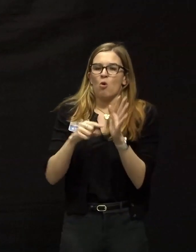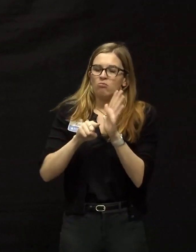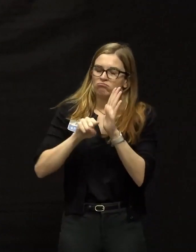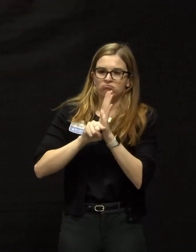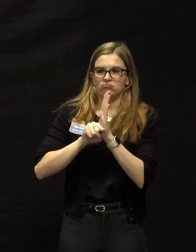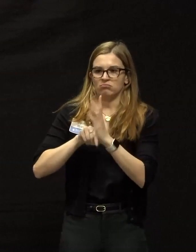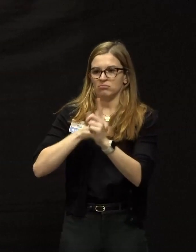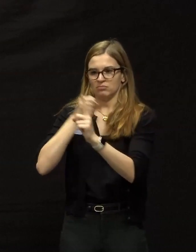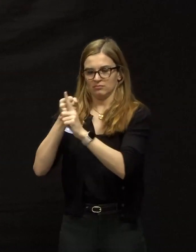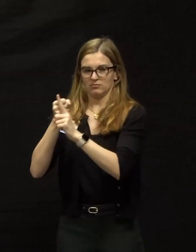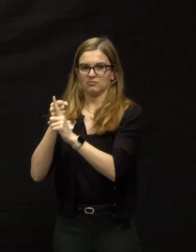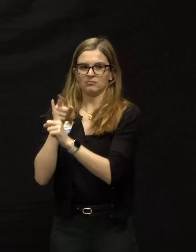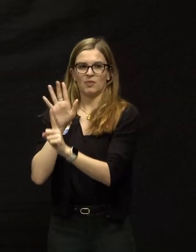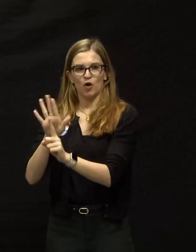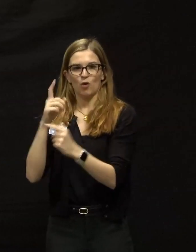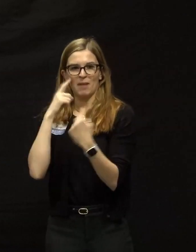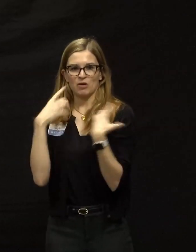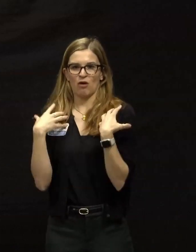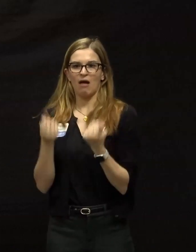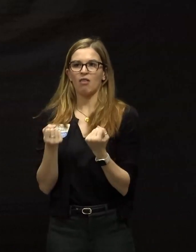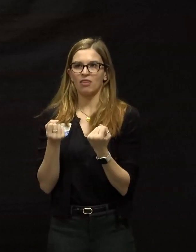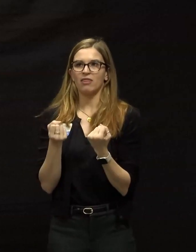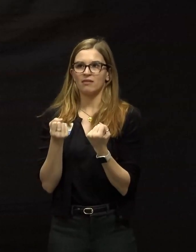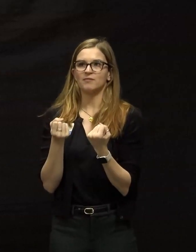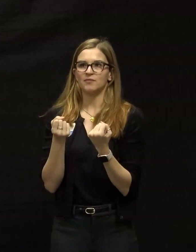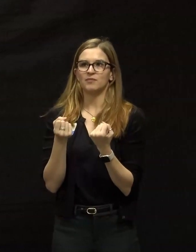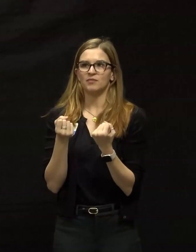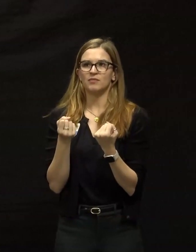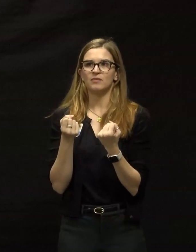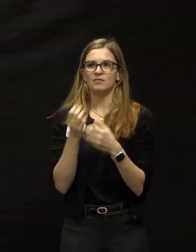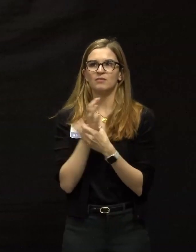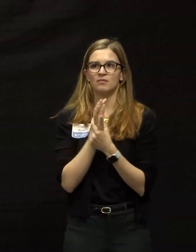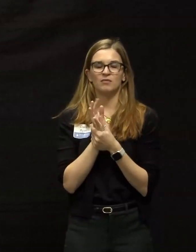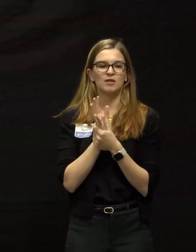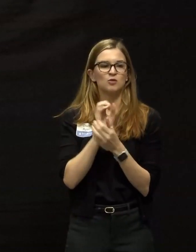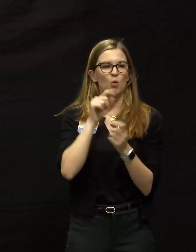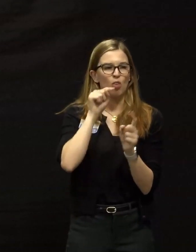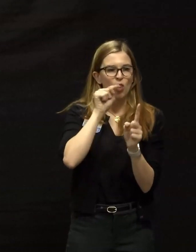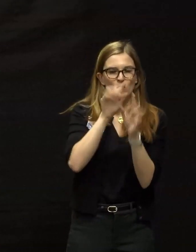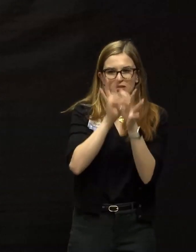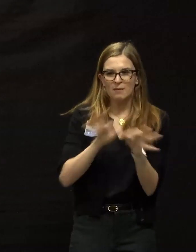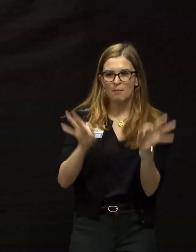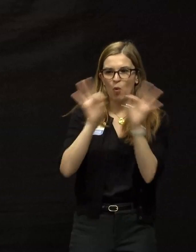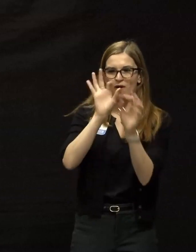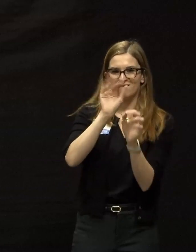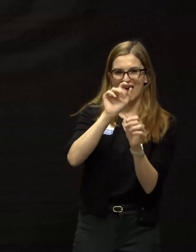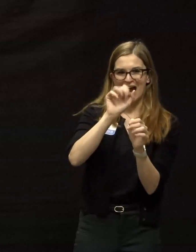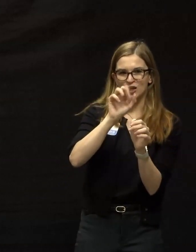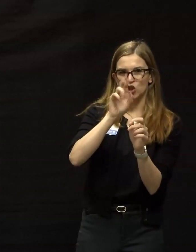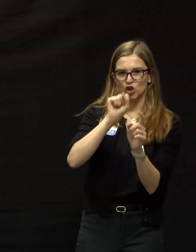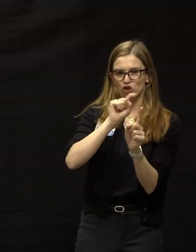And this one is, has such an intense, negative impact on the individual's mental health.